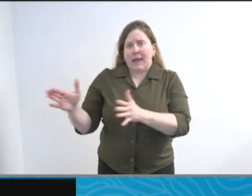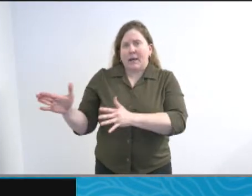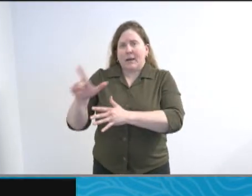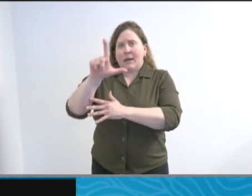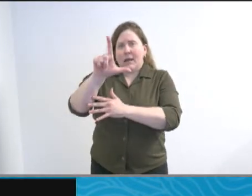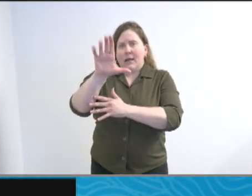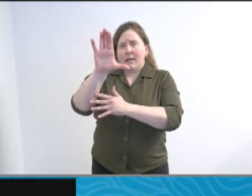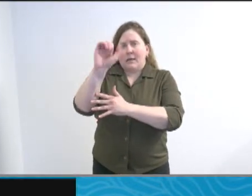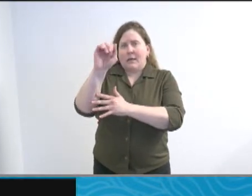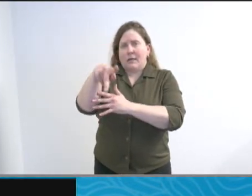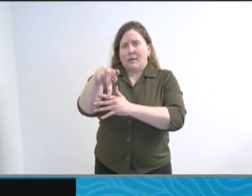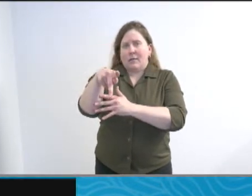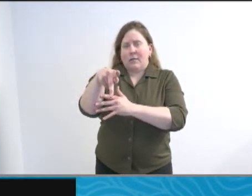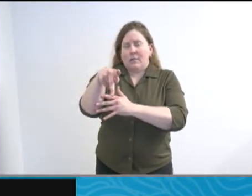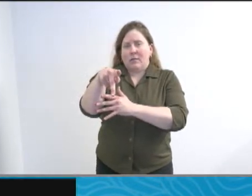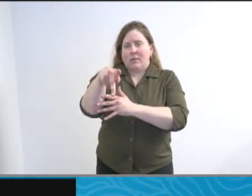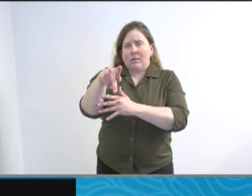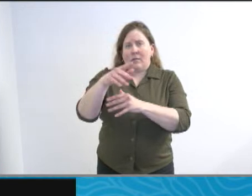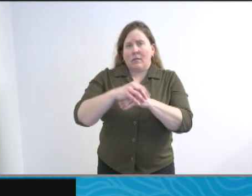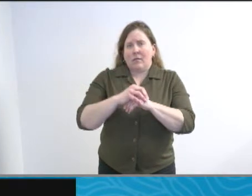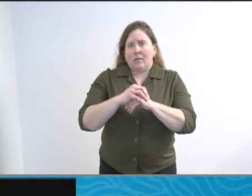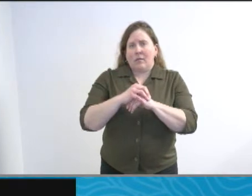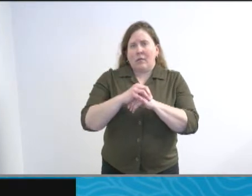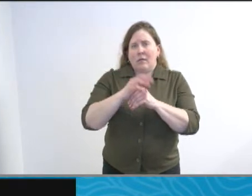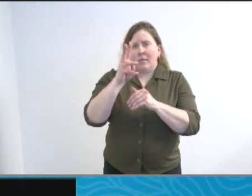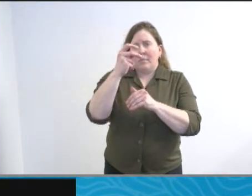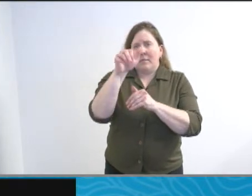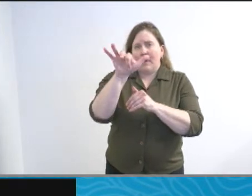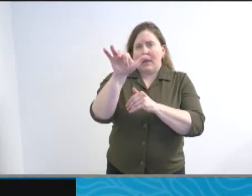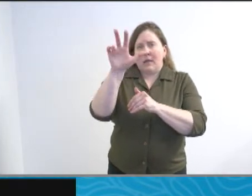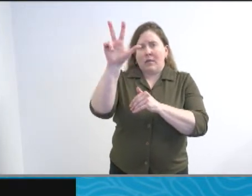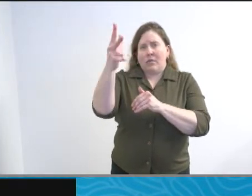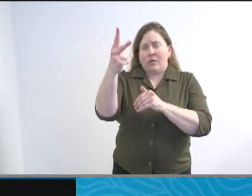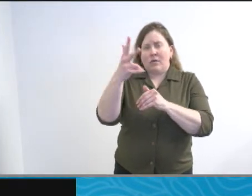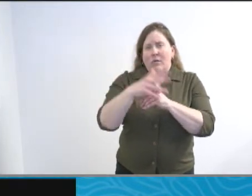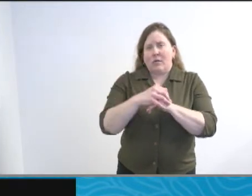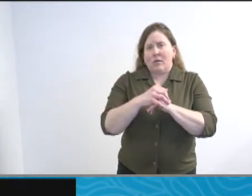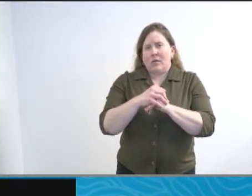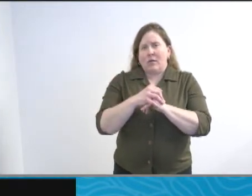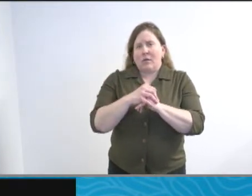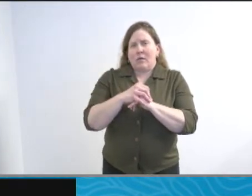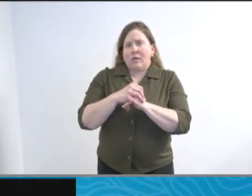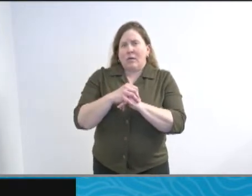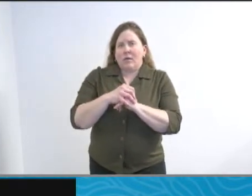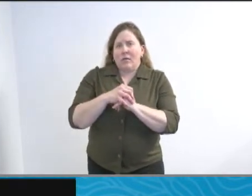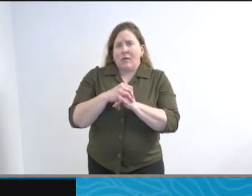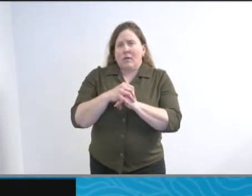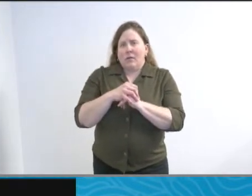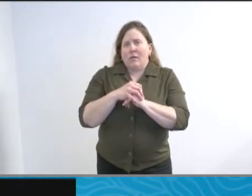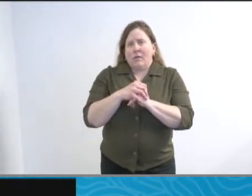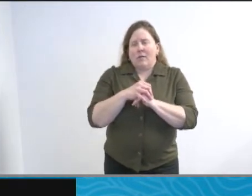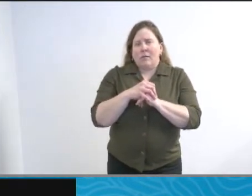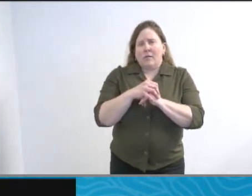or the draft will you on May 3rd. In addition, there'll be opportunity for you to provide feedback.